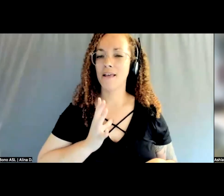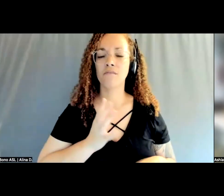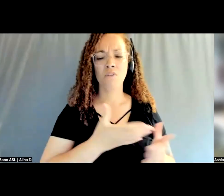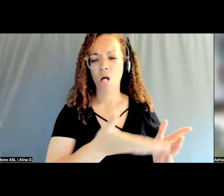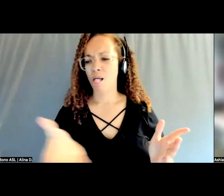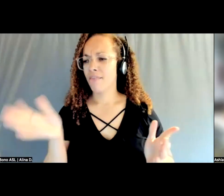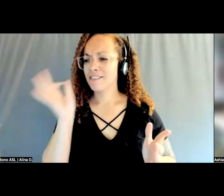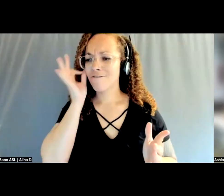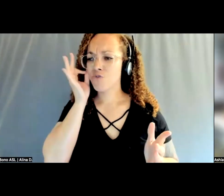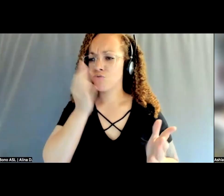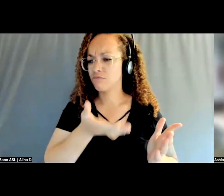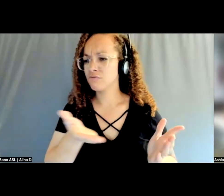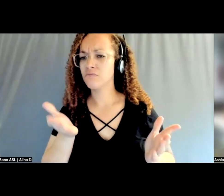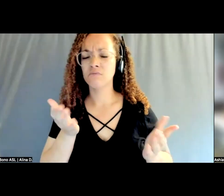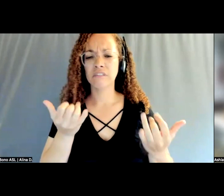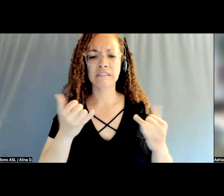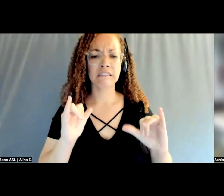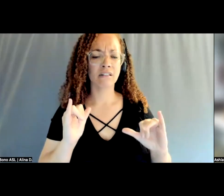what it means to feed and be fed.